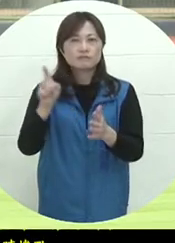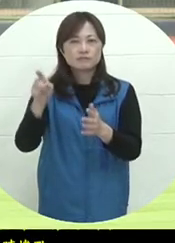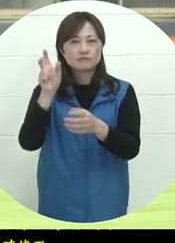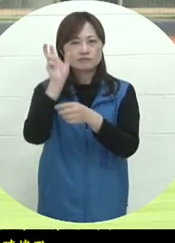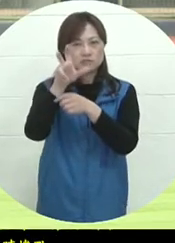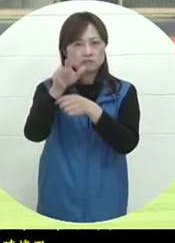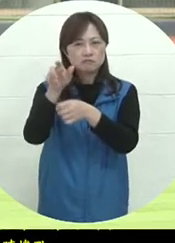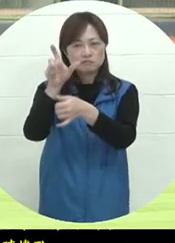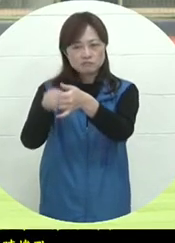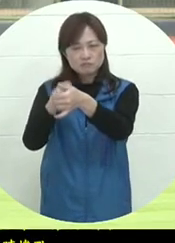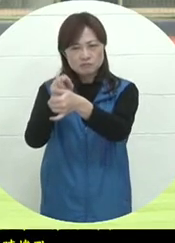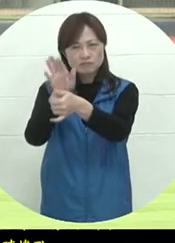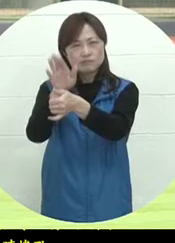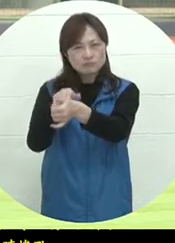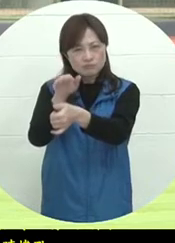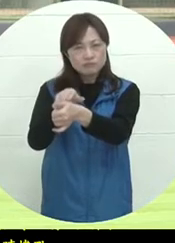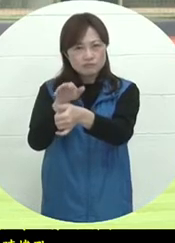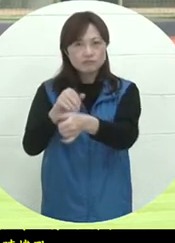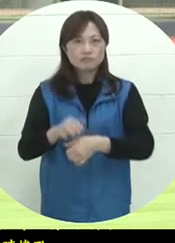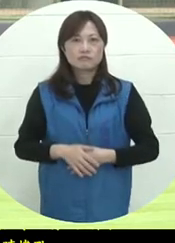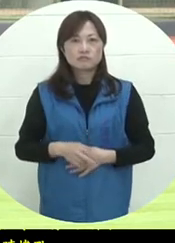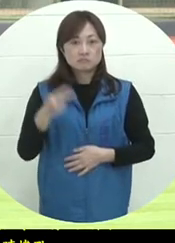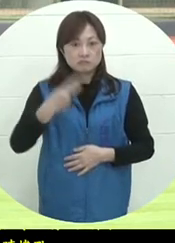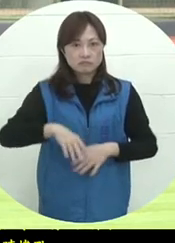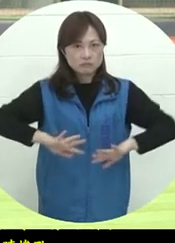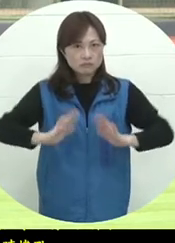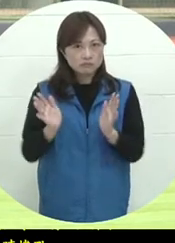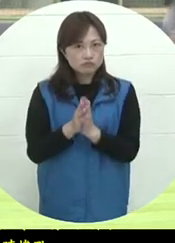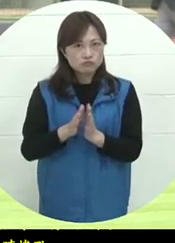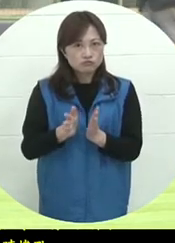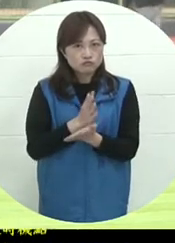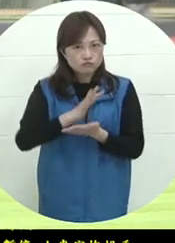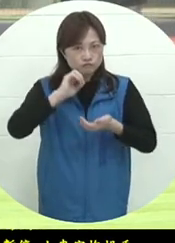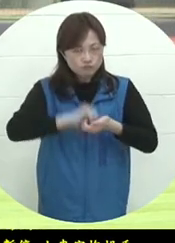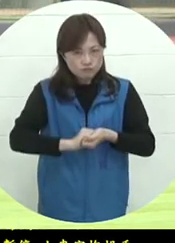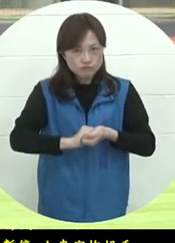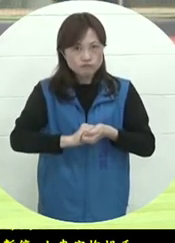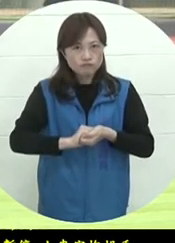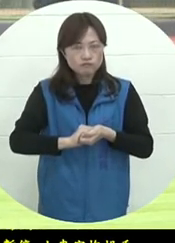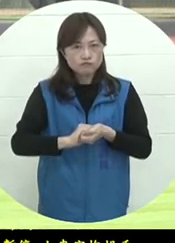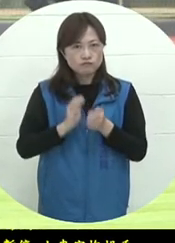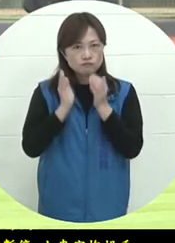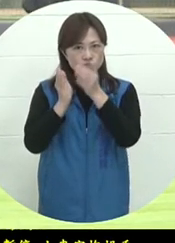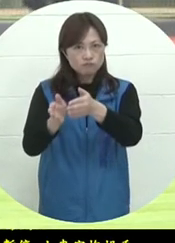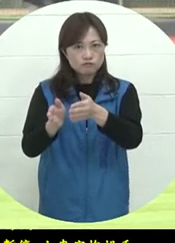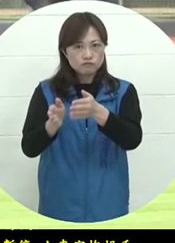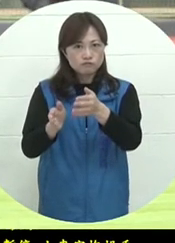. Wow. At this time, we made a prompt decision to replace the pitcher. We